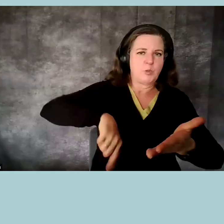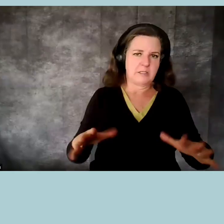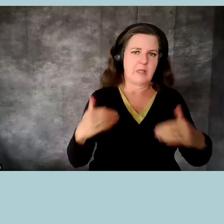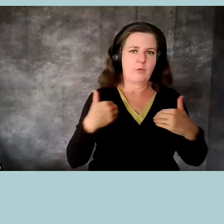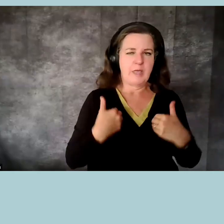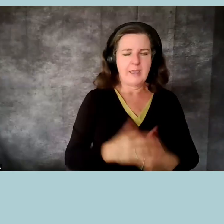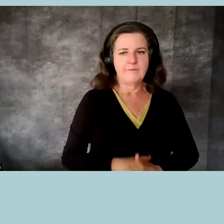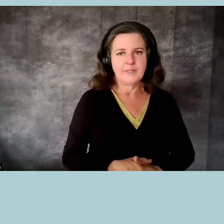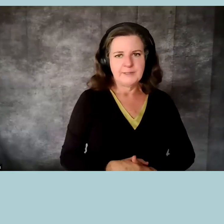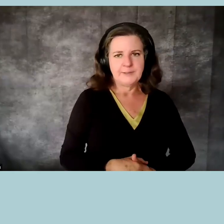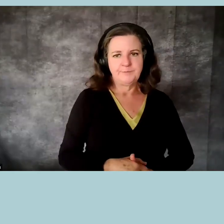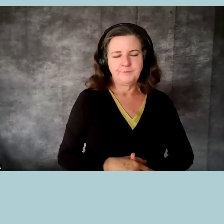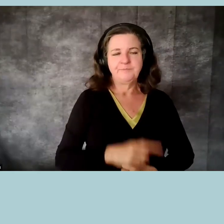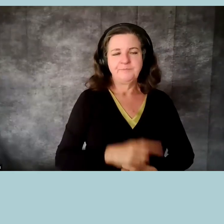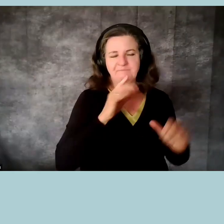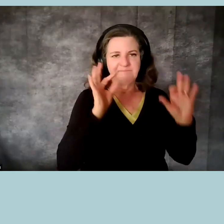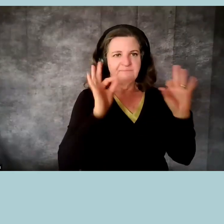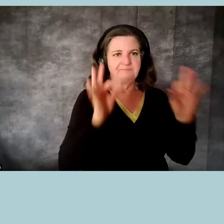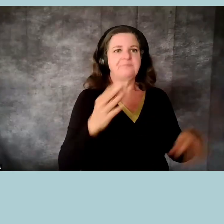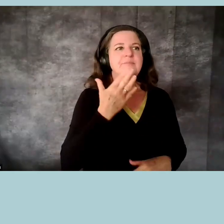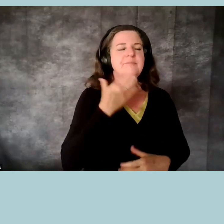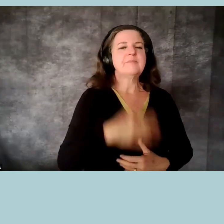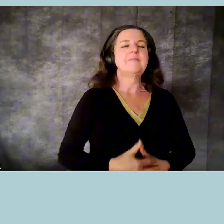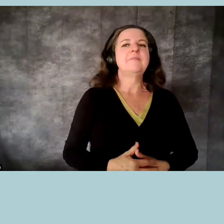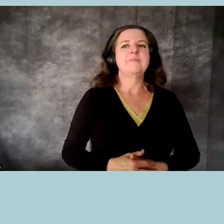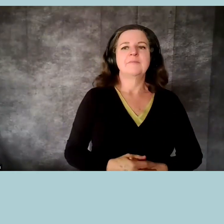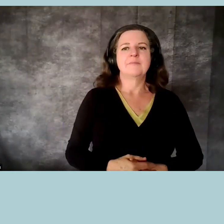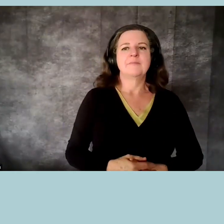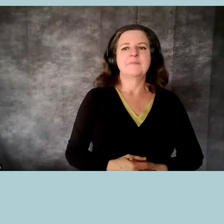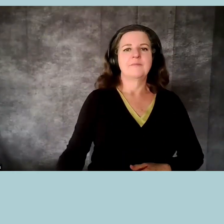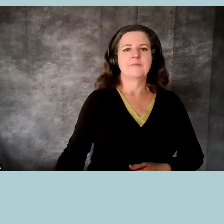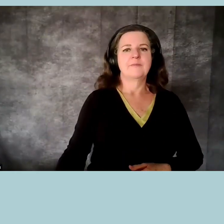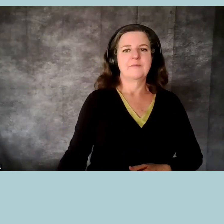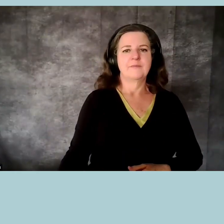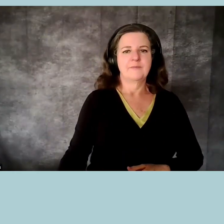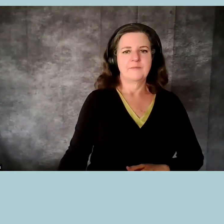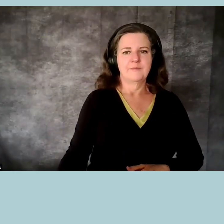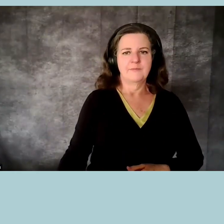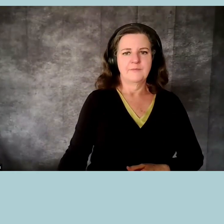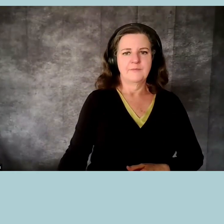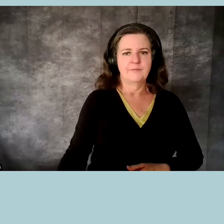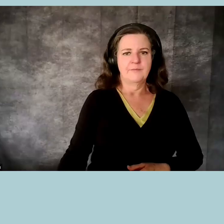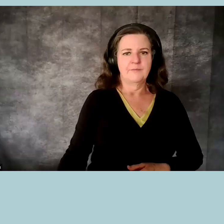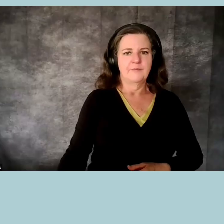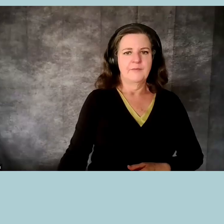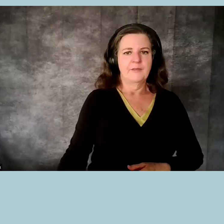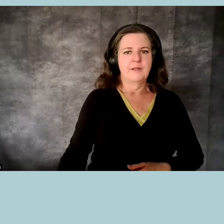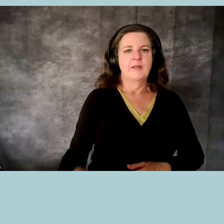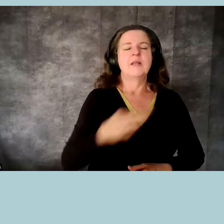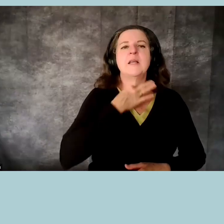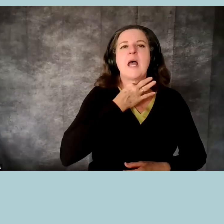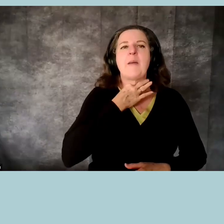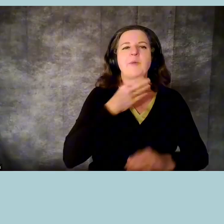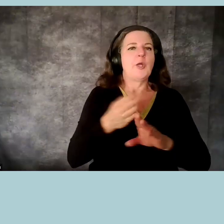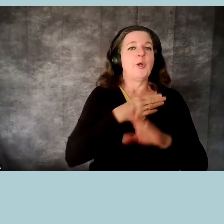Absolutely. Thank you. I'm curious, before we open up to discussion, to hear